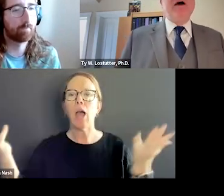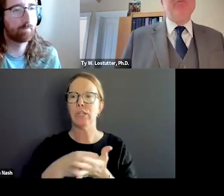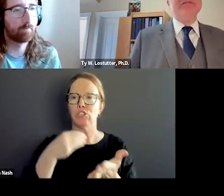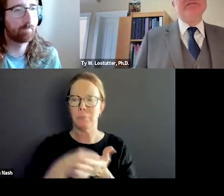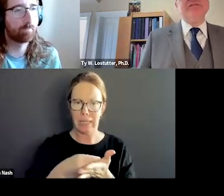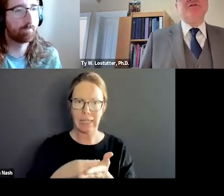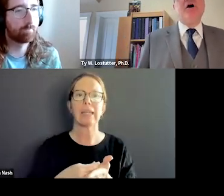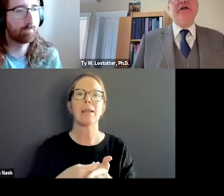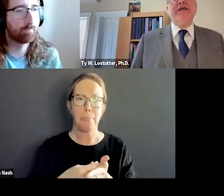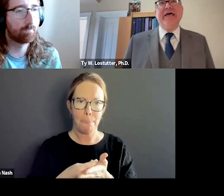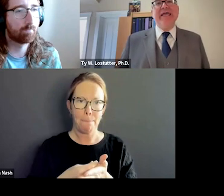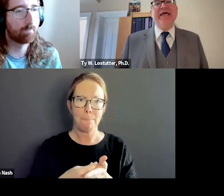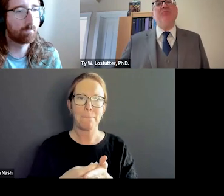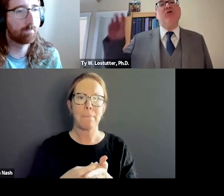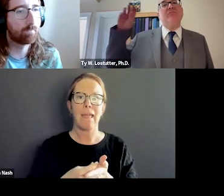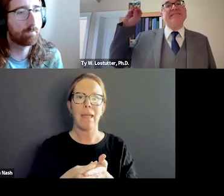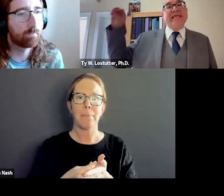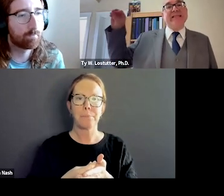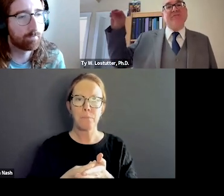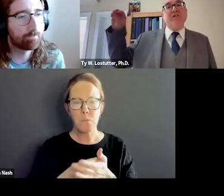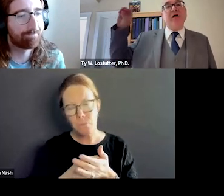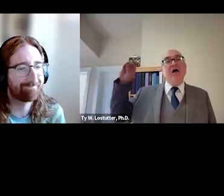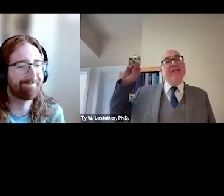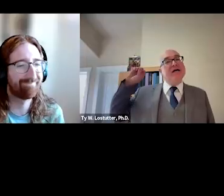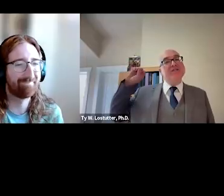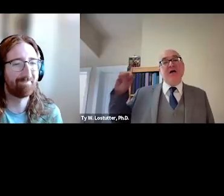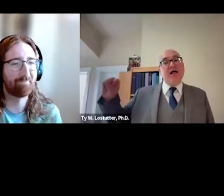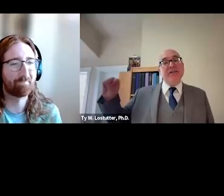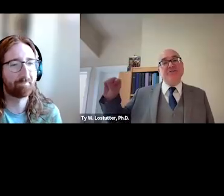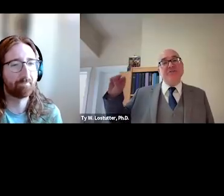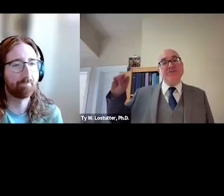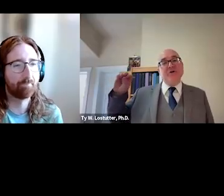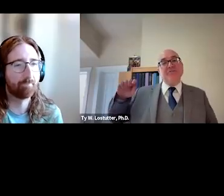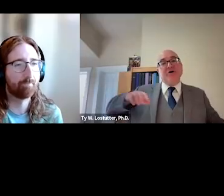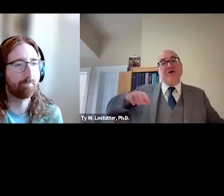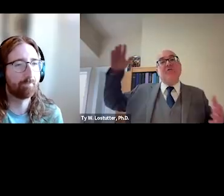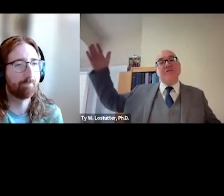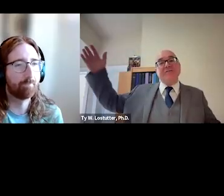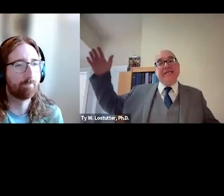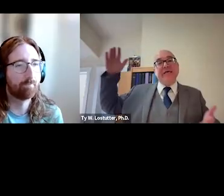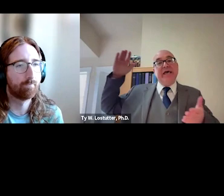that was targeted again at more of a state level. And not just college students, though, but it was overall state